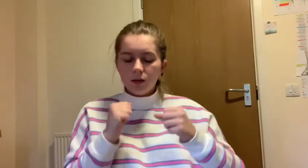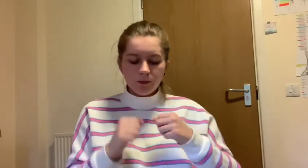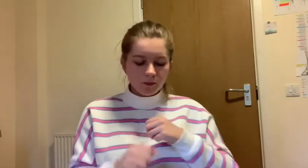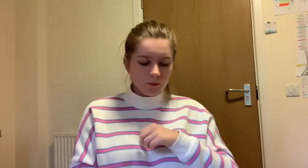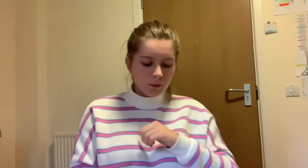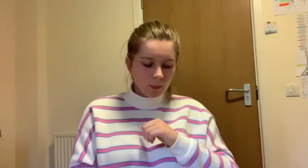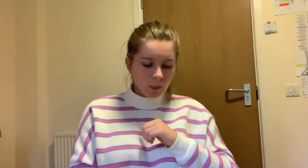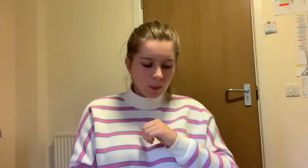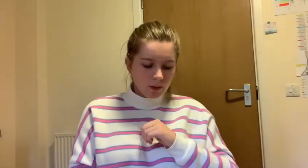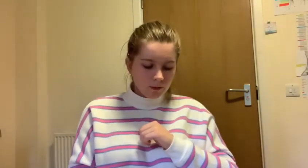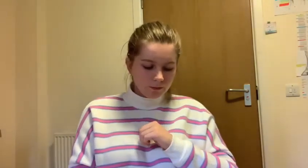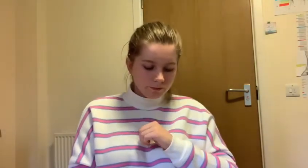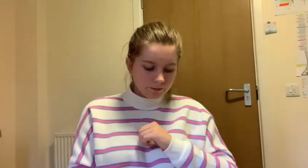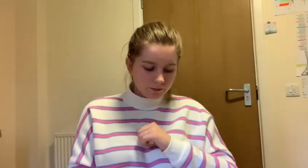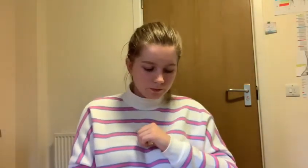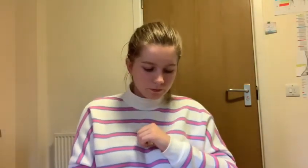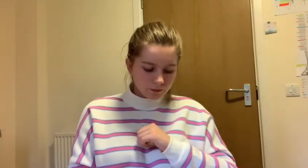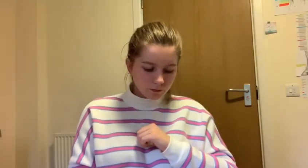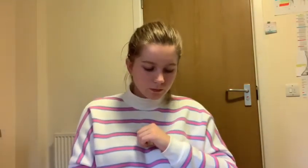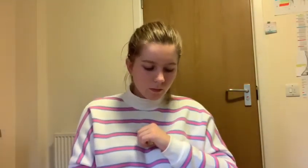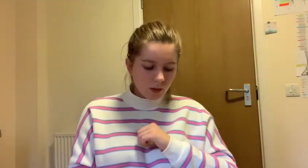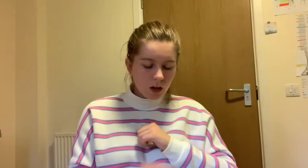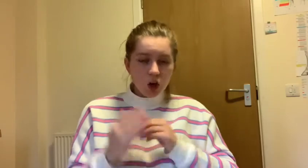*Music in the background*